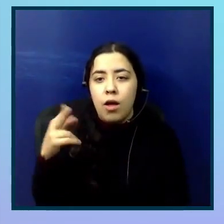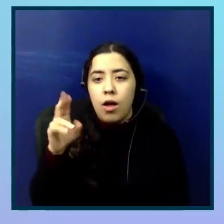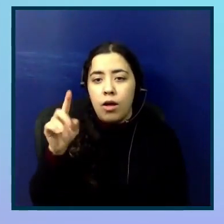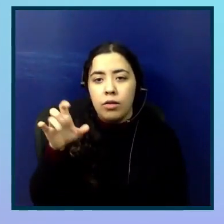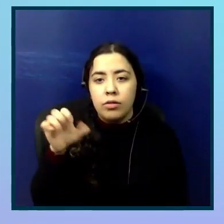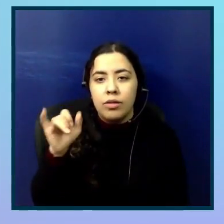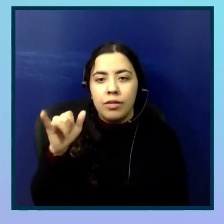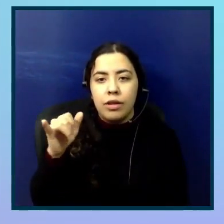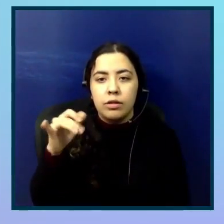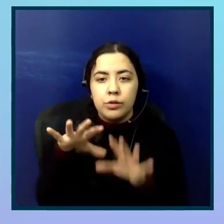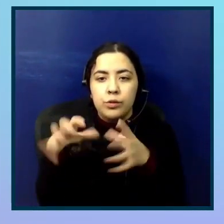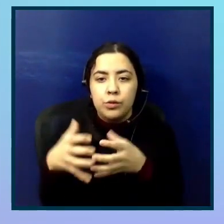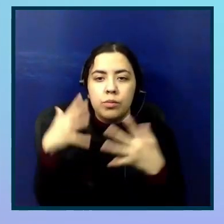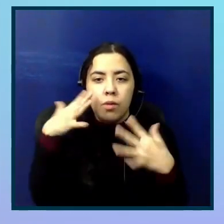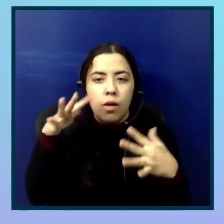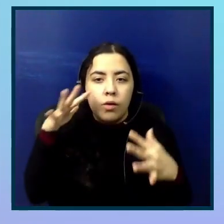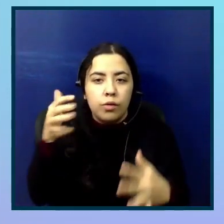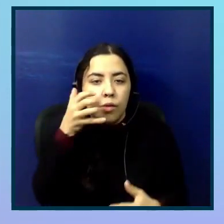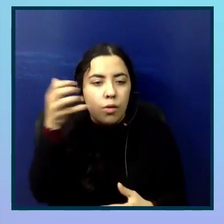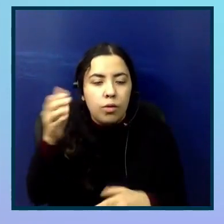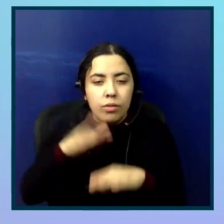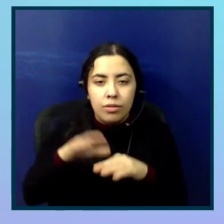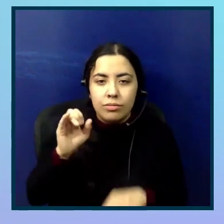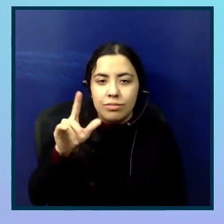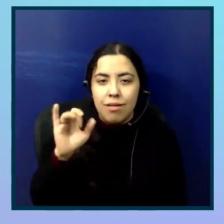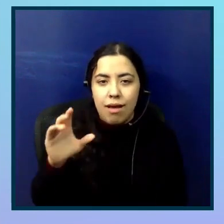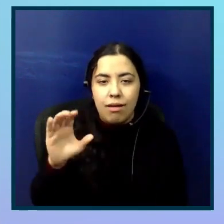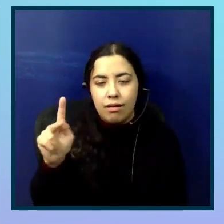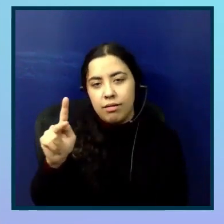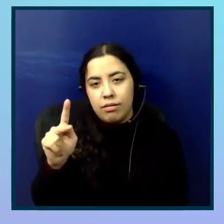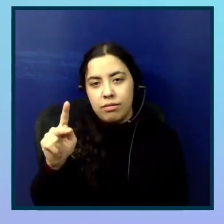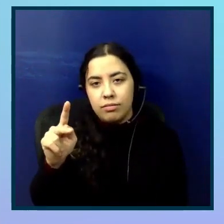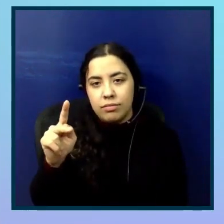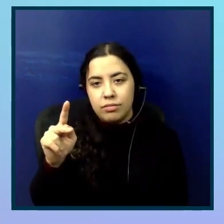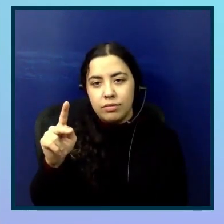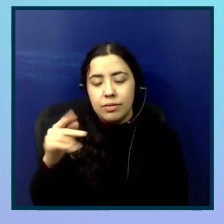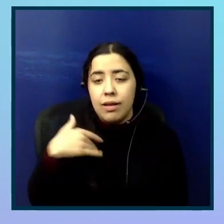group audio calls on Slack. There was a mandate for the team from leadership